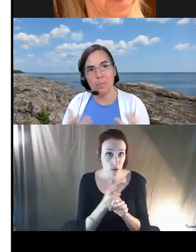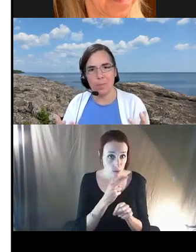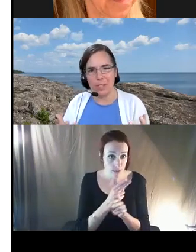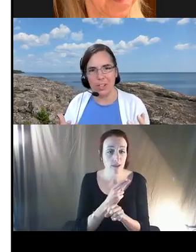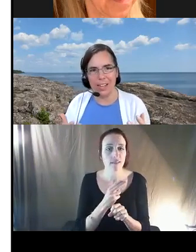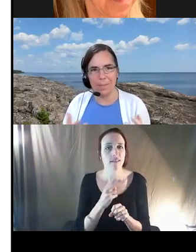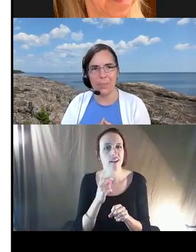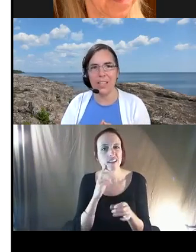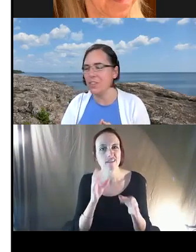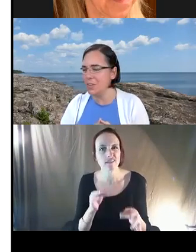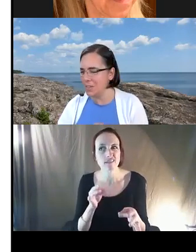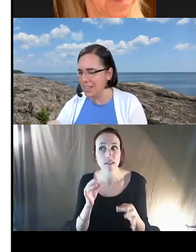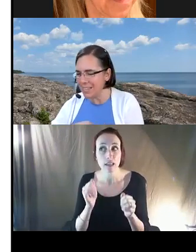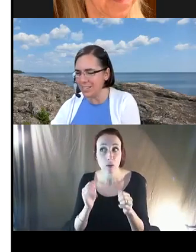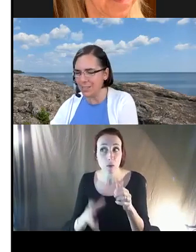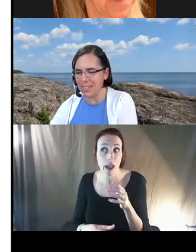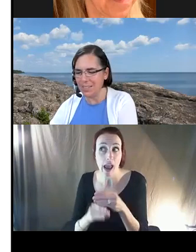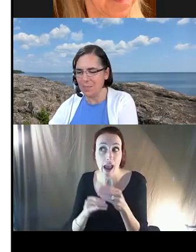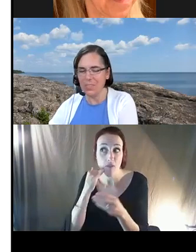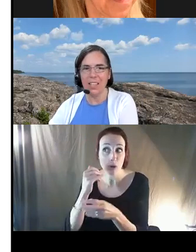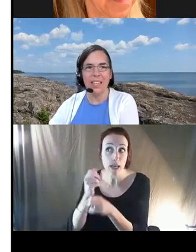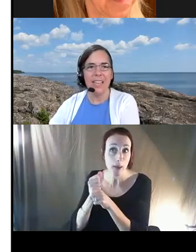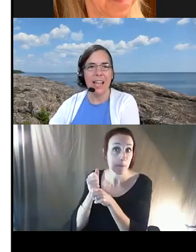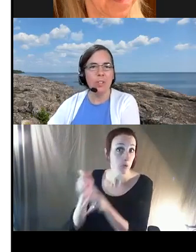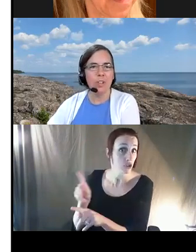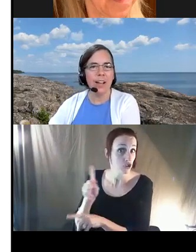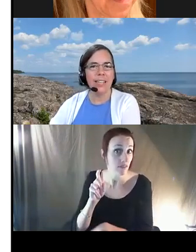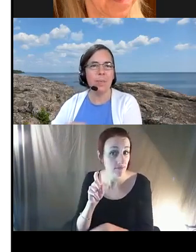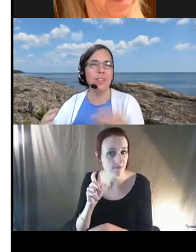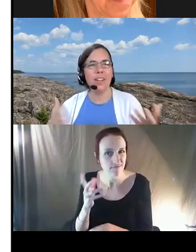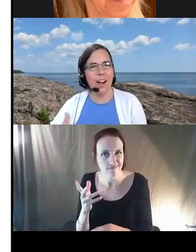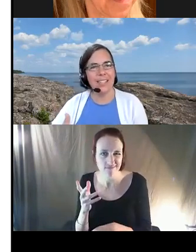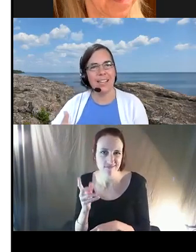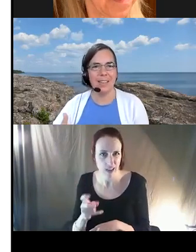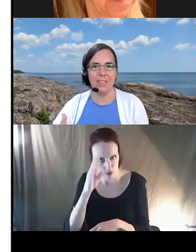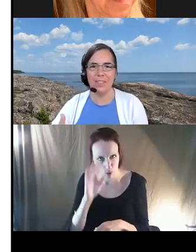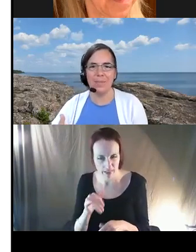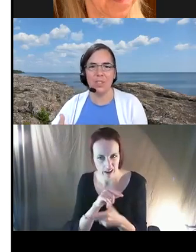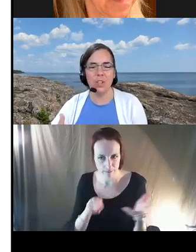on permissioning. If you go to the next screen, now we are talking about the content level.